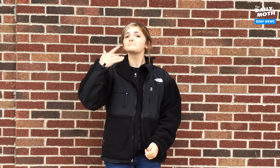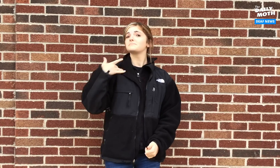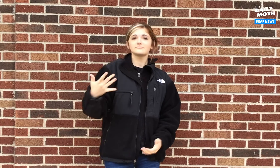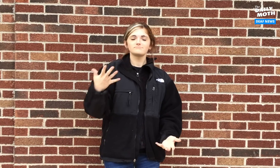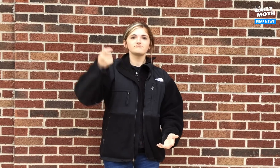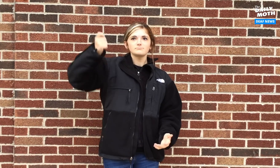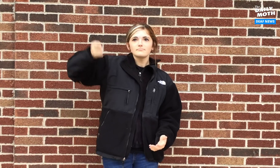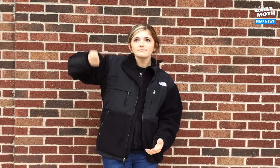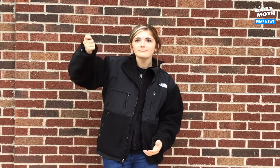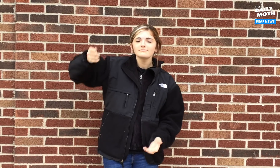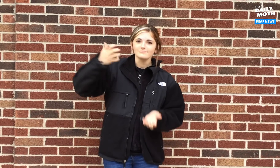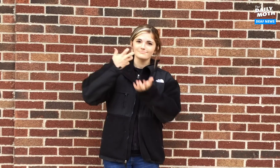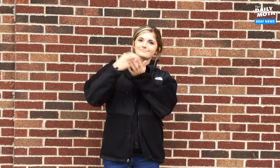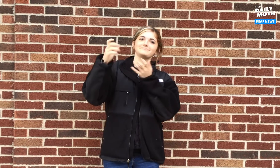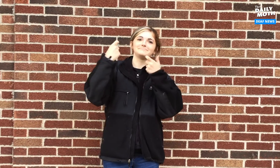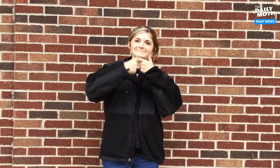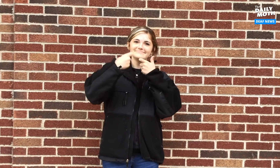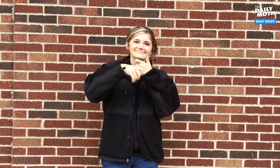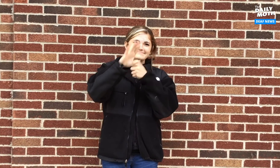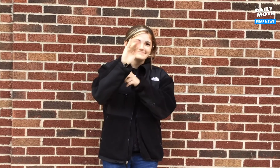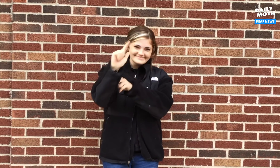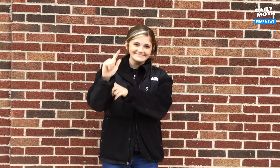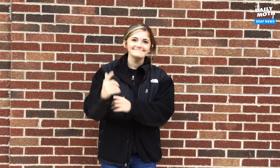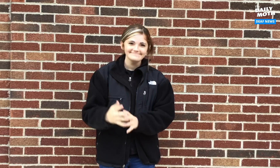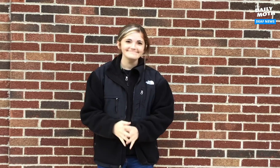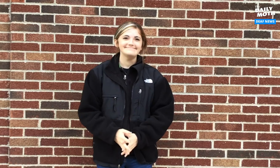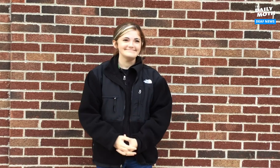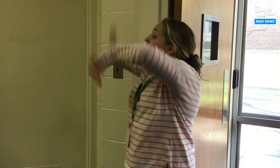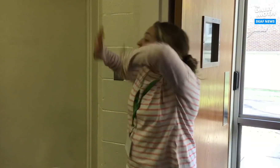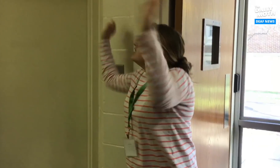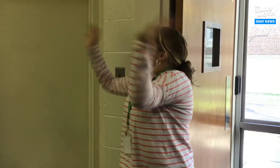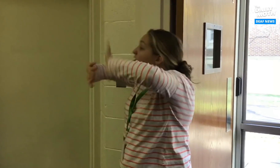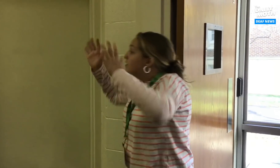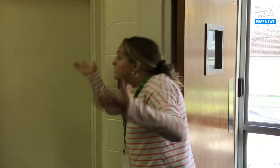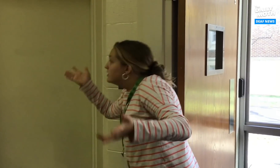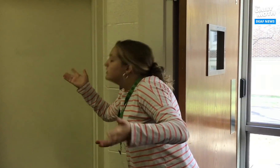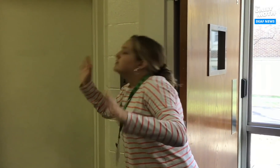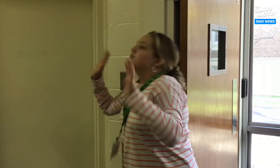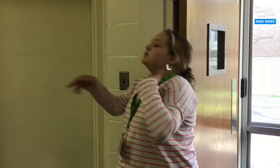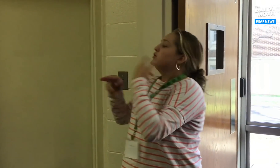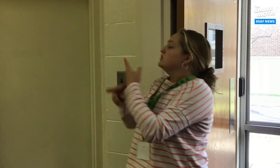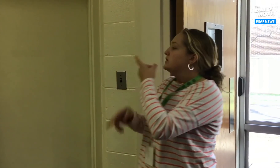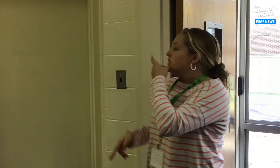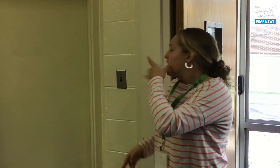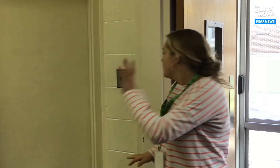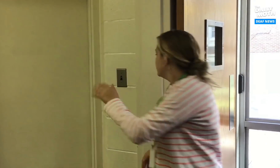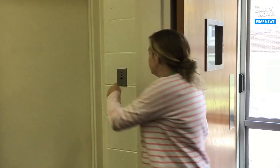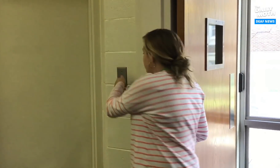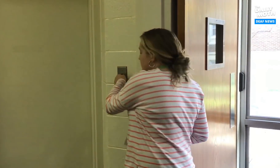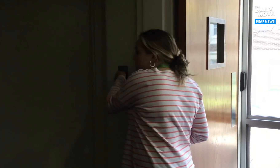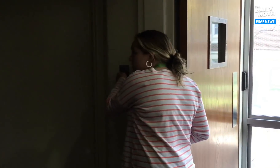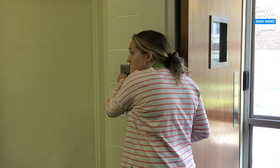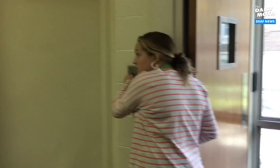Deaf Bing: we use the light switch to get people’s attention and tack on the electric bill! Hey?! Oh fine, I’ll just use the lights!